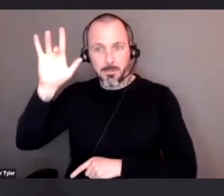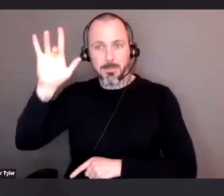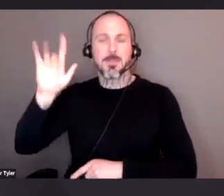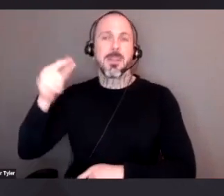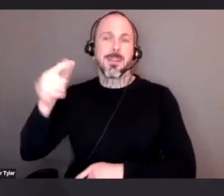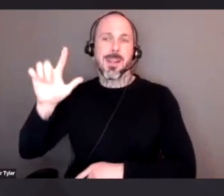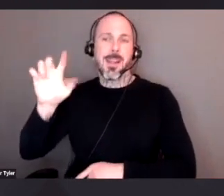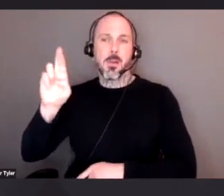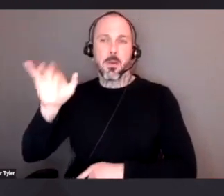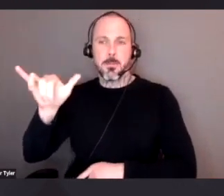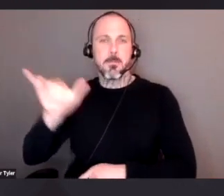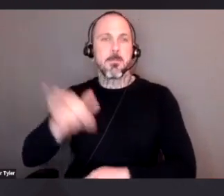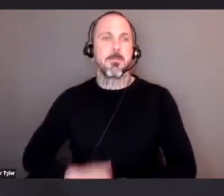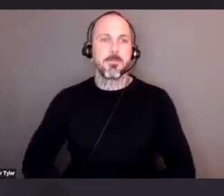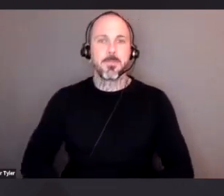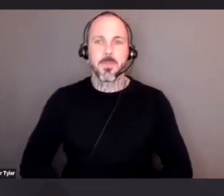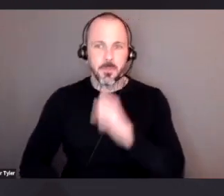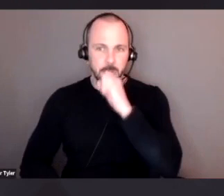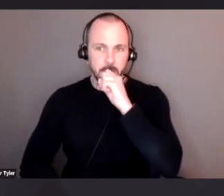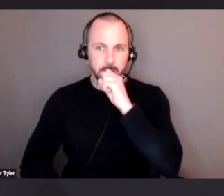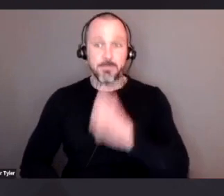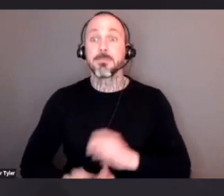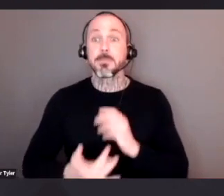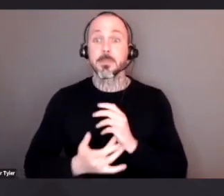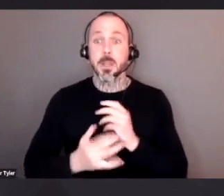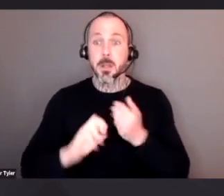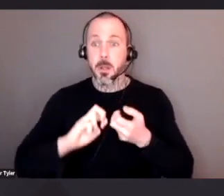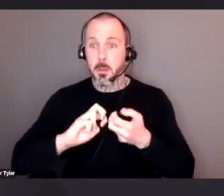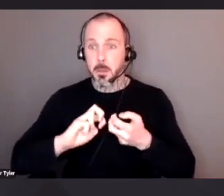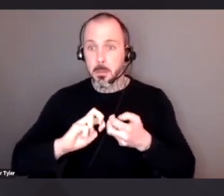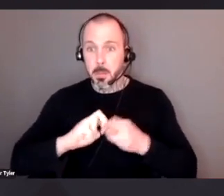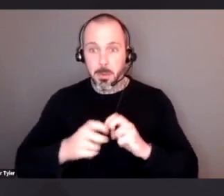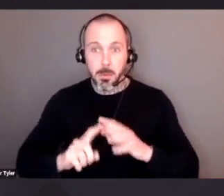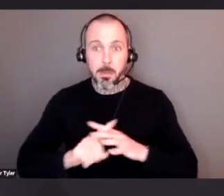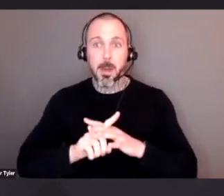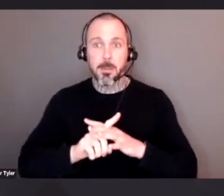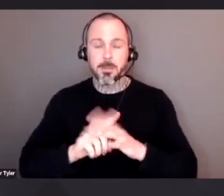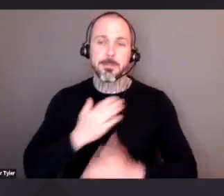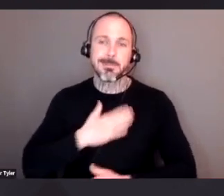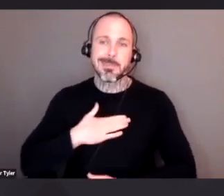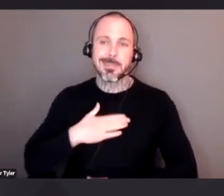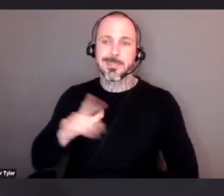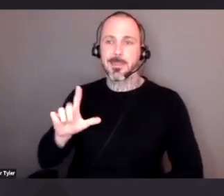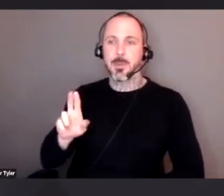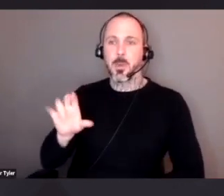Lucas Burton, through the chat box feature. And with that, I would like to introduce today's hosts,